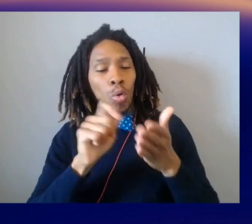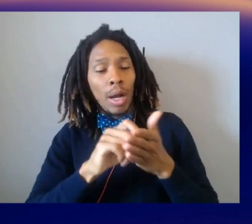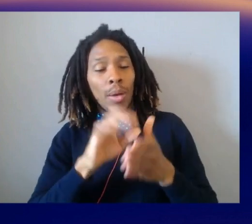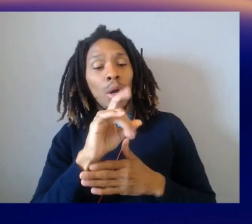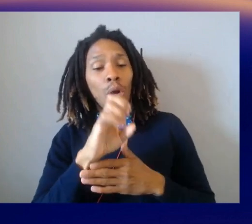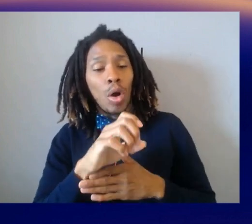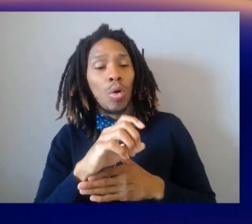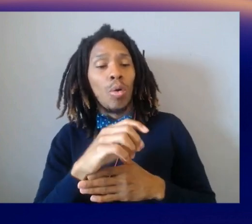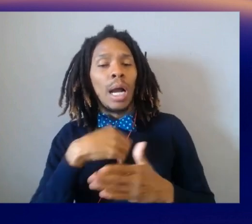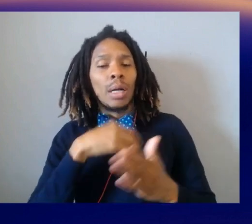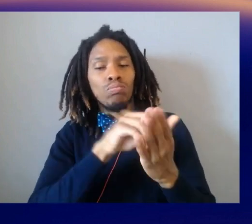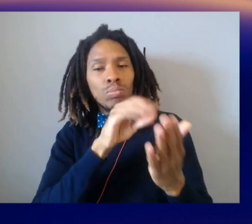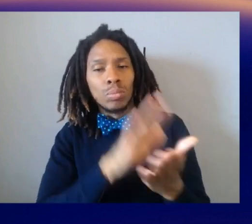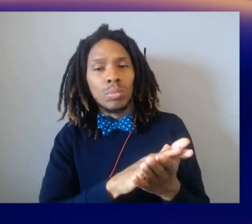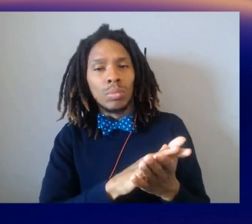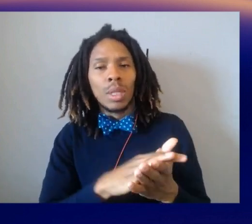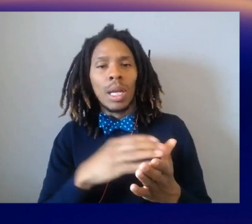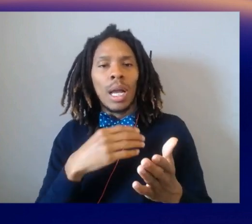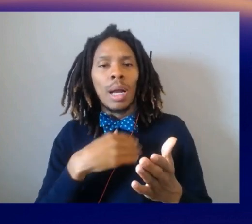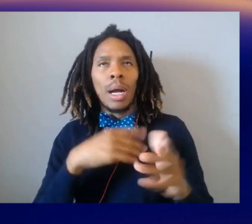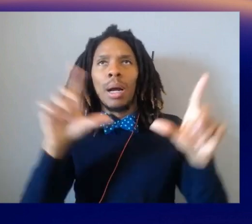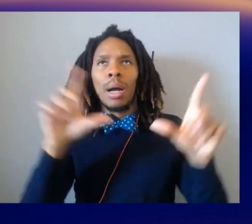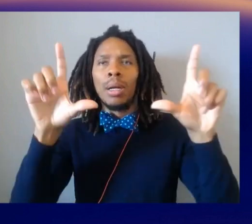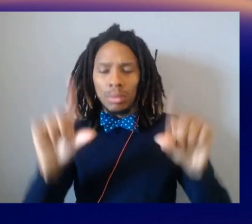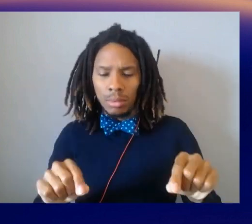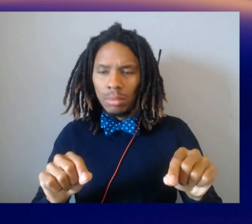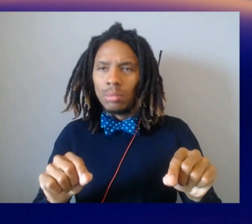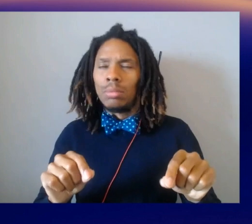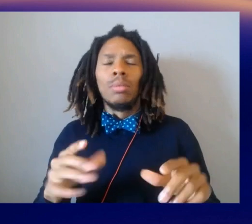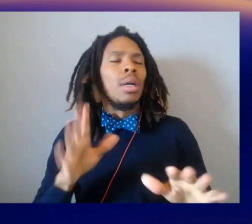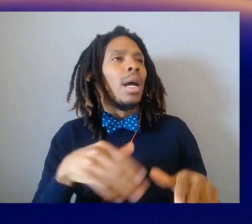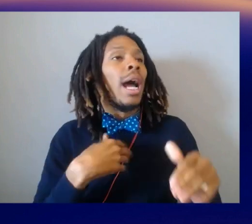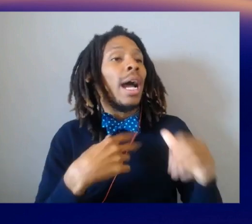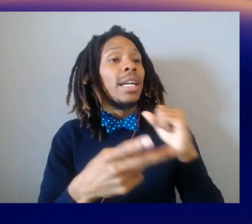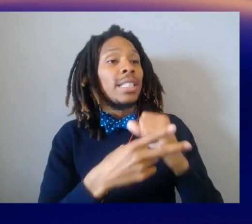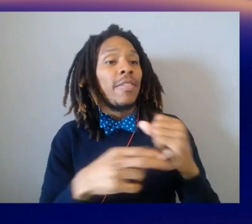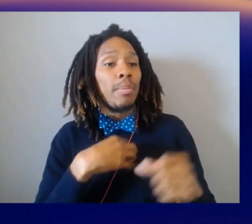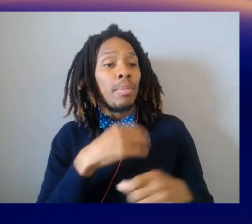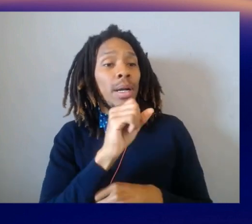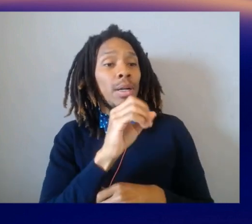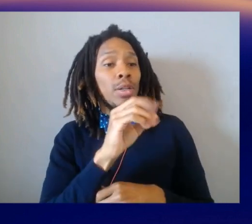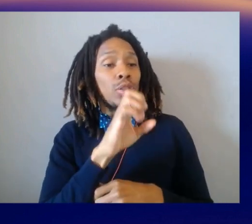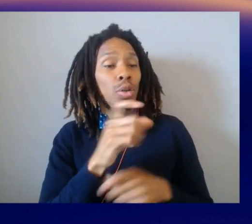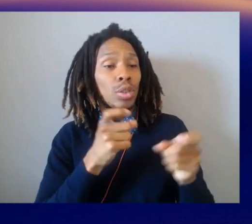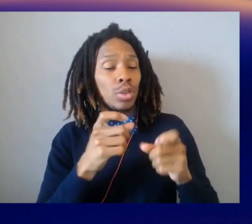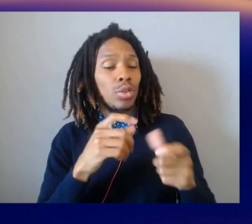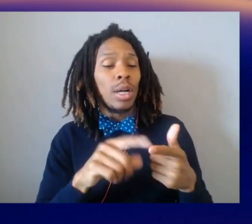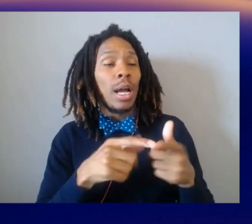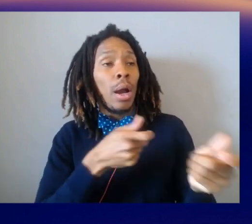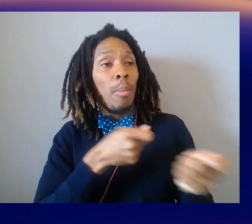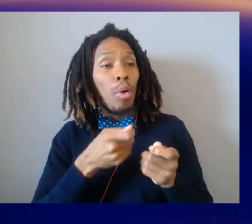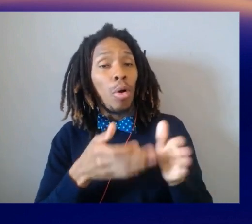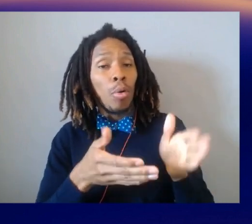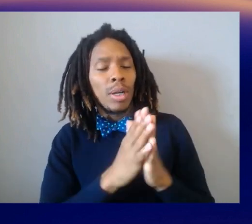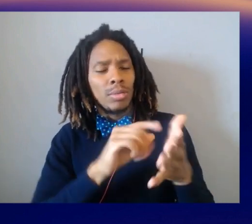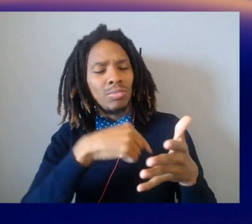My monitor just went off. I can save it into my source control. I can do pull requests. I can do all the things I need to do.